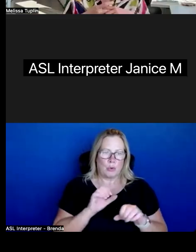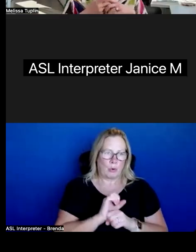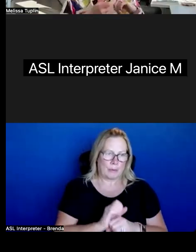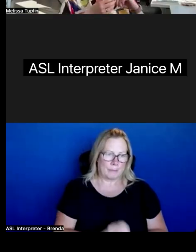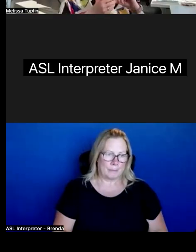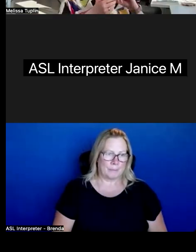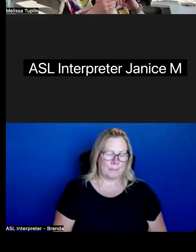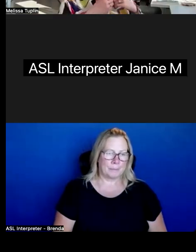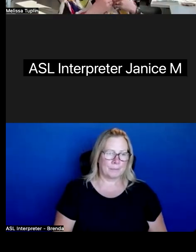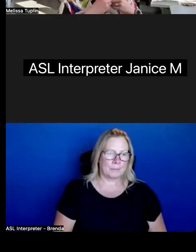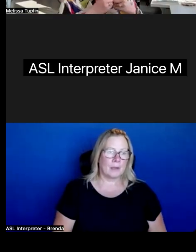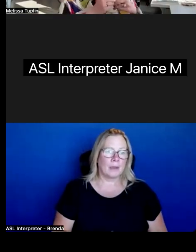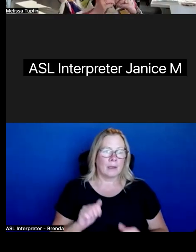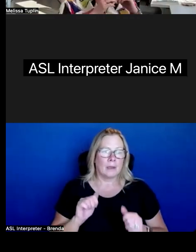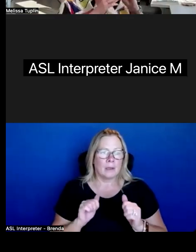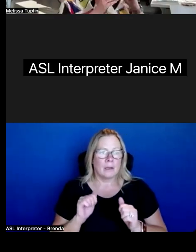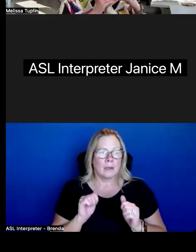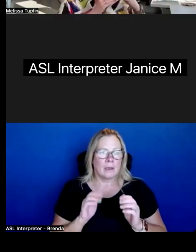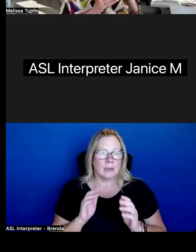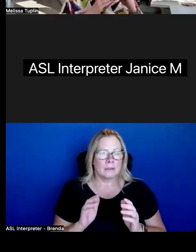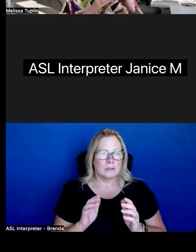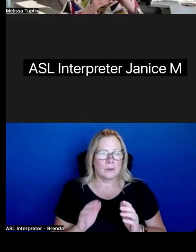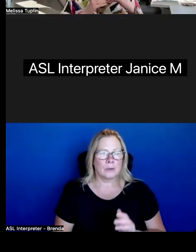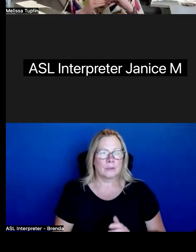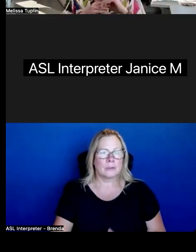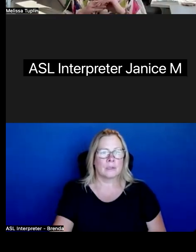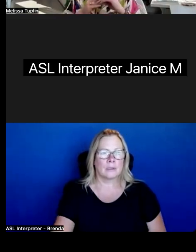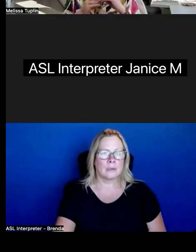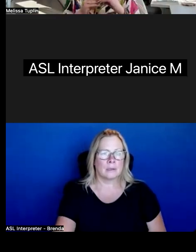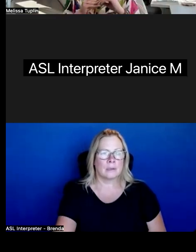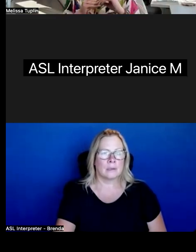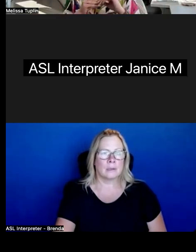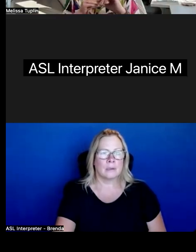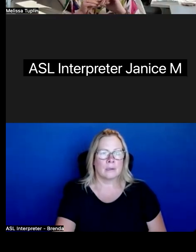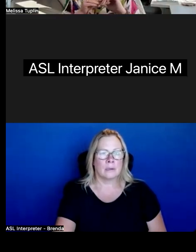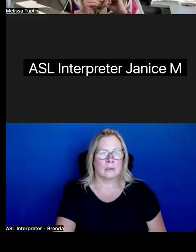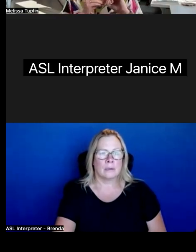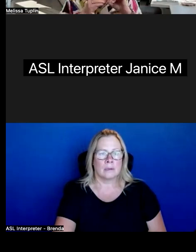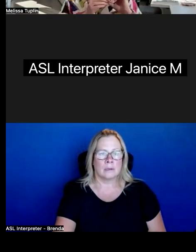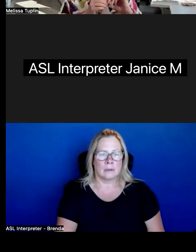So assessors will want you to speak to both your aspirations and the challenges.